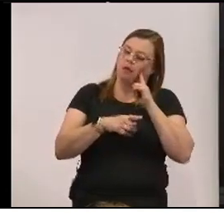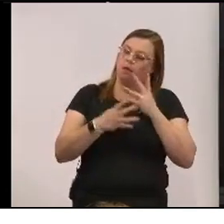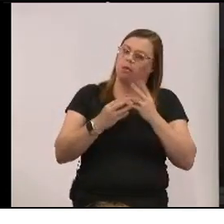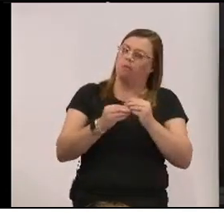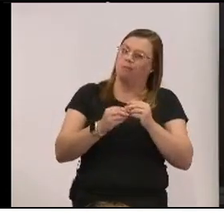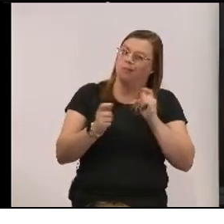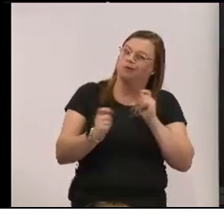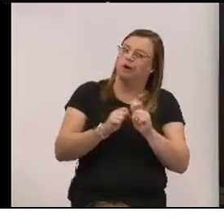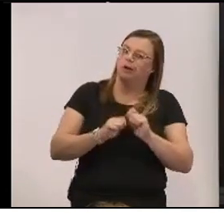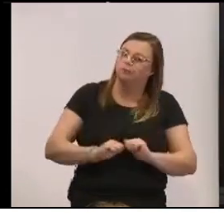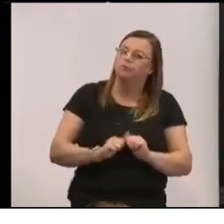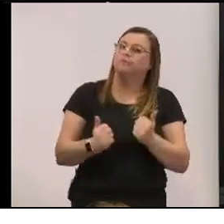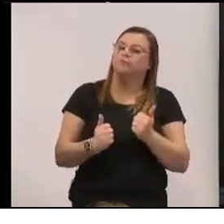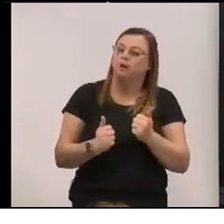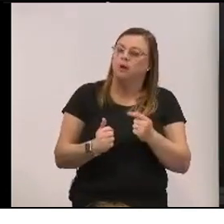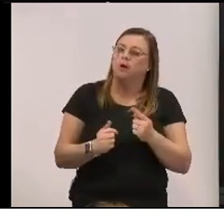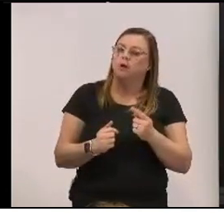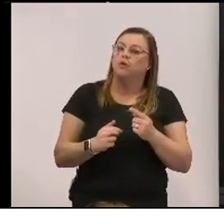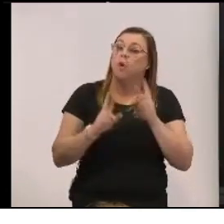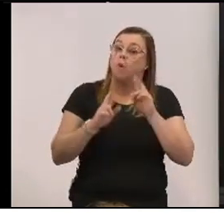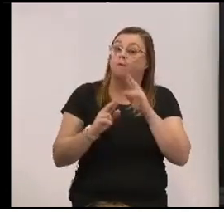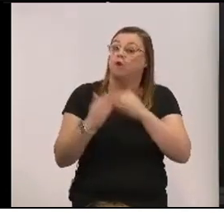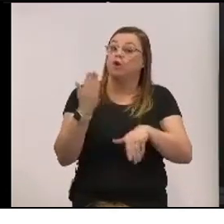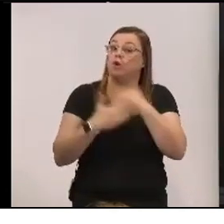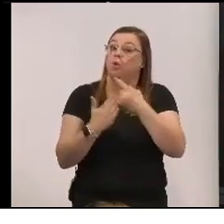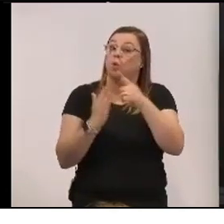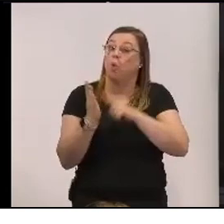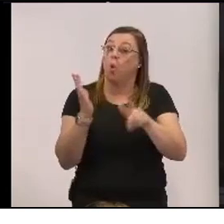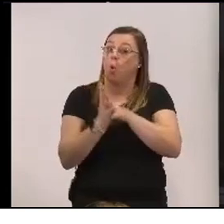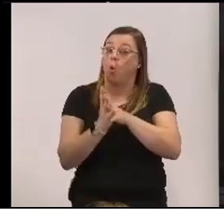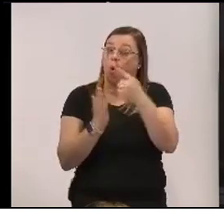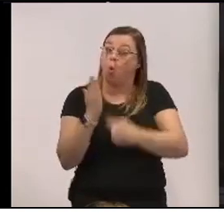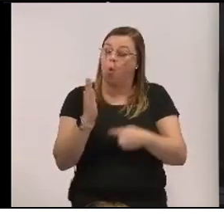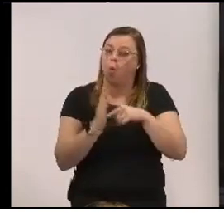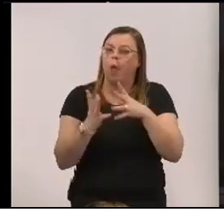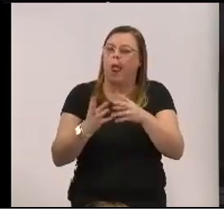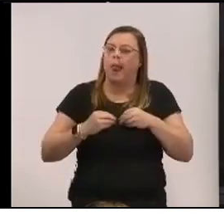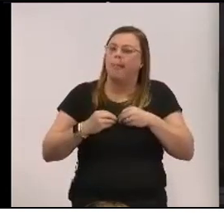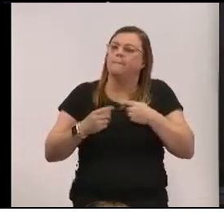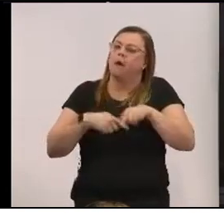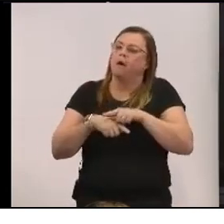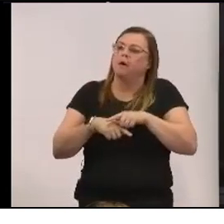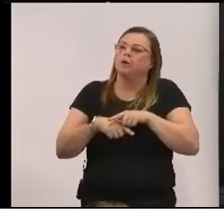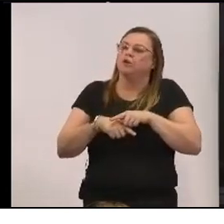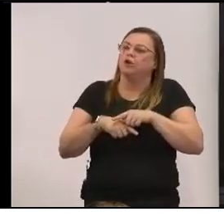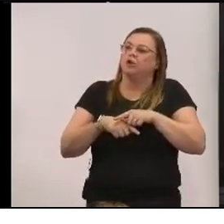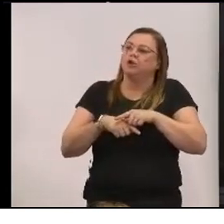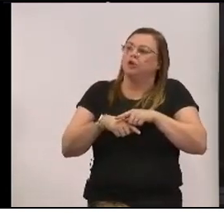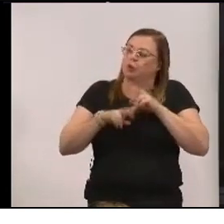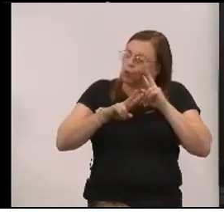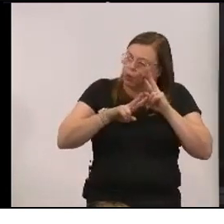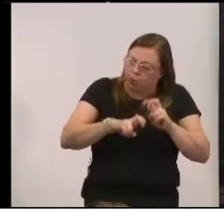And so I'm hopeful that the new regulation will help us really in inspect our release